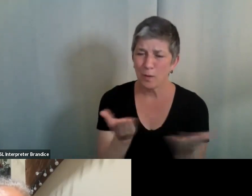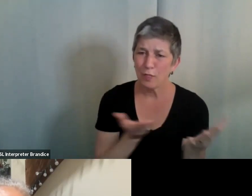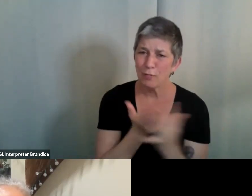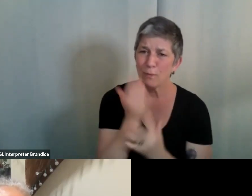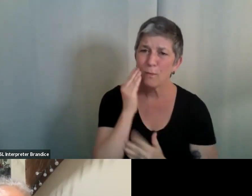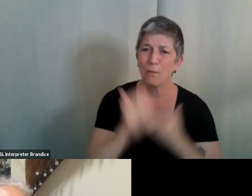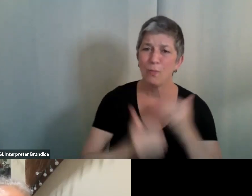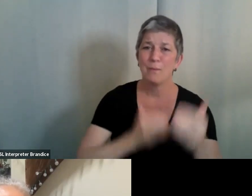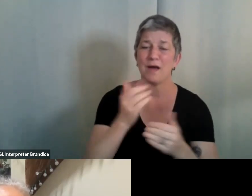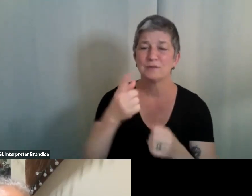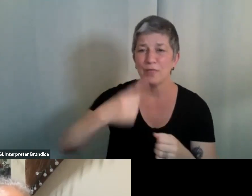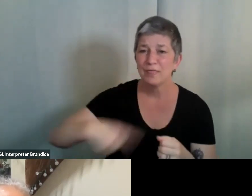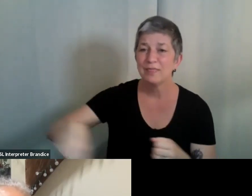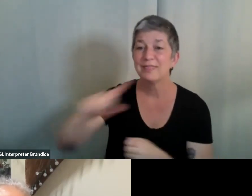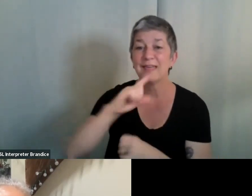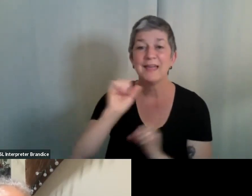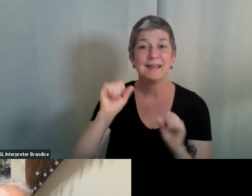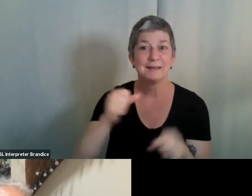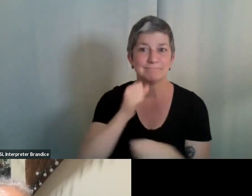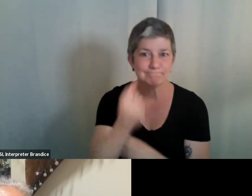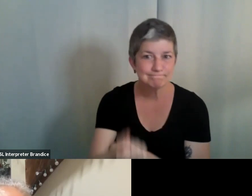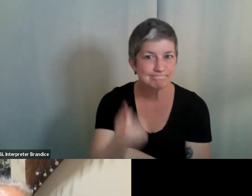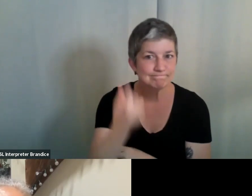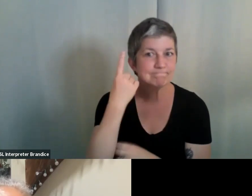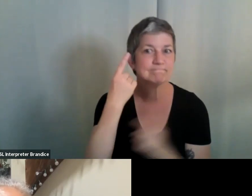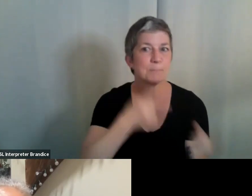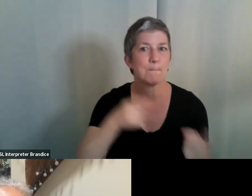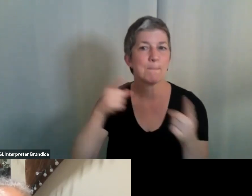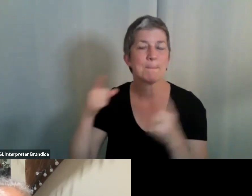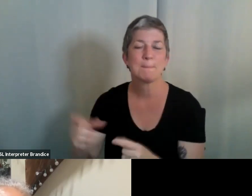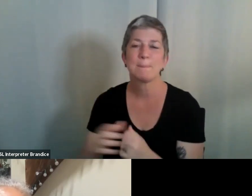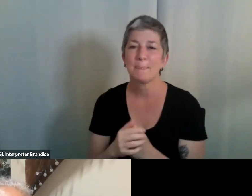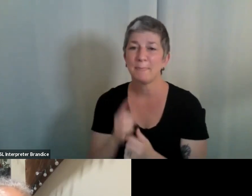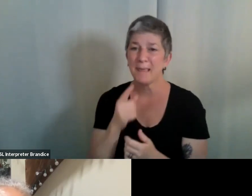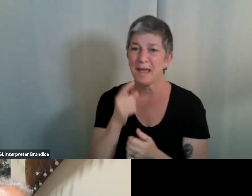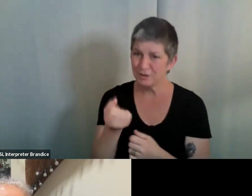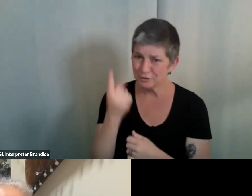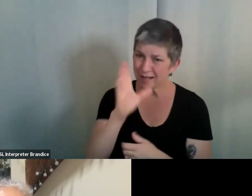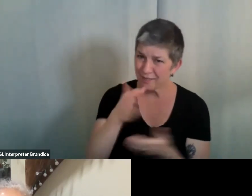so that they understood what was happening and what their rights were. Right.